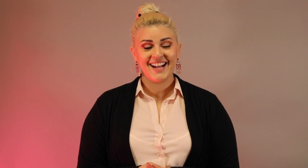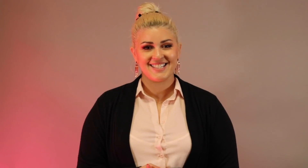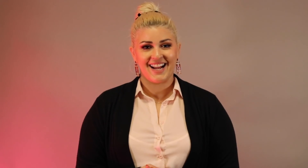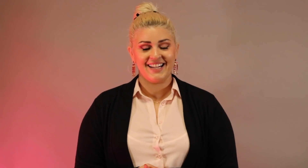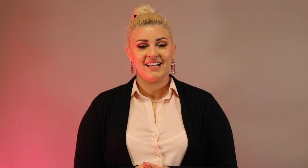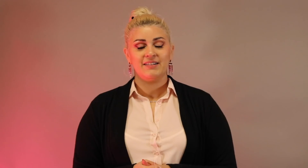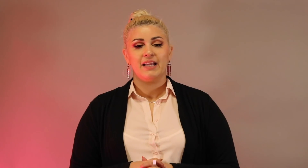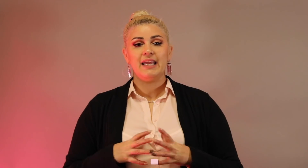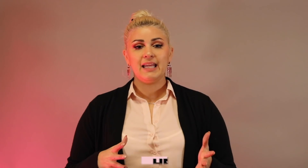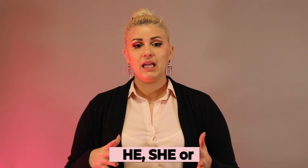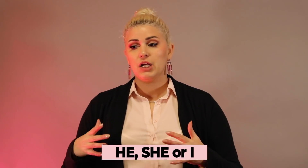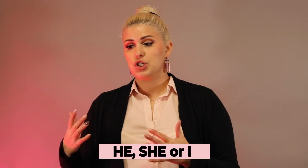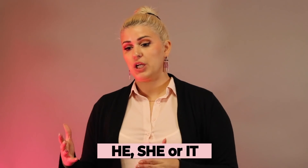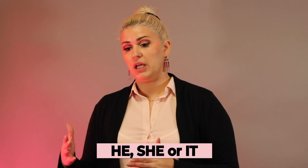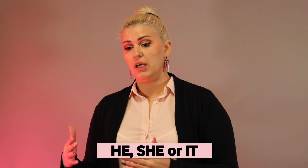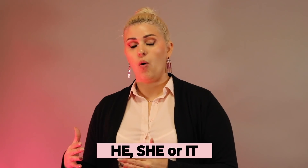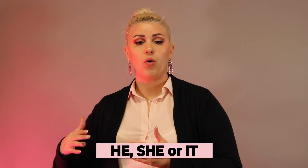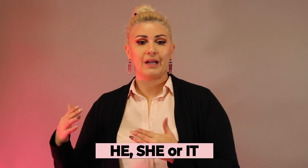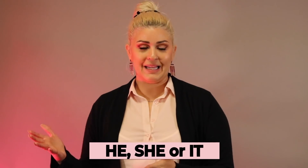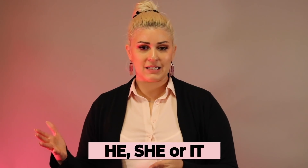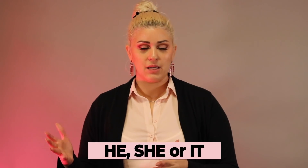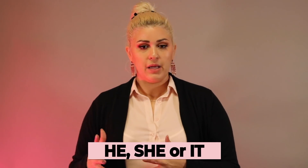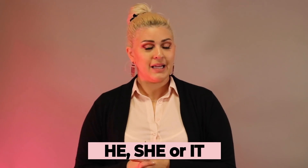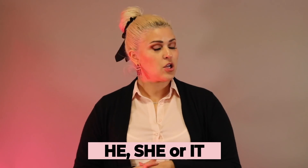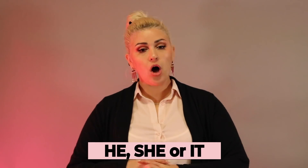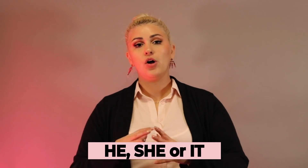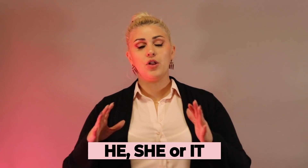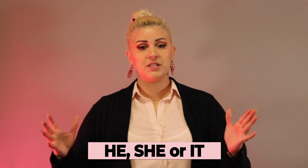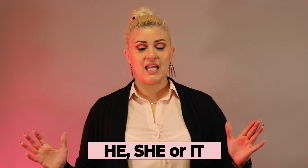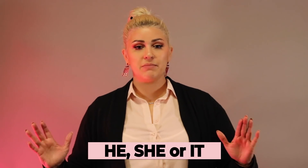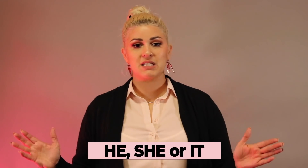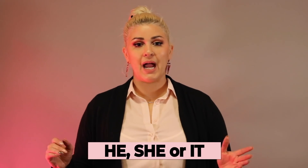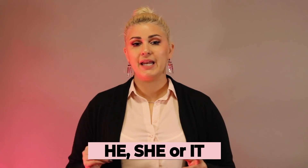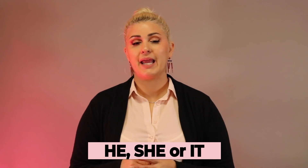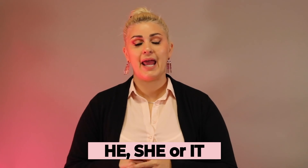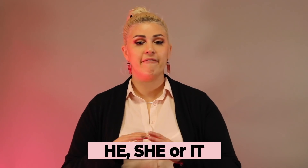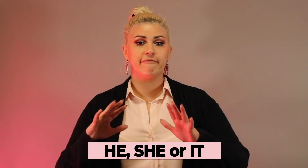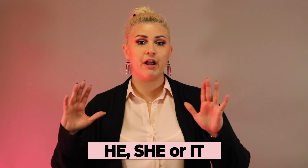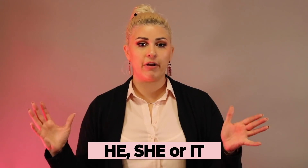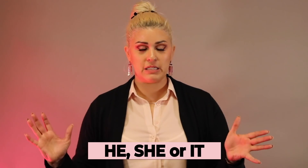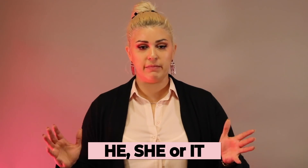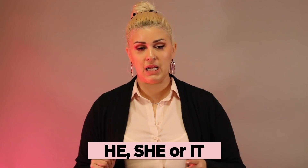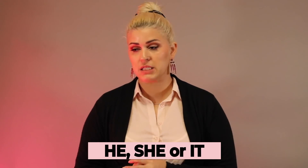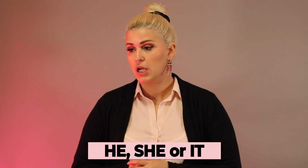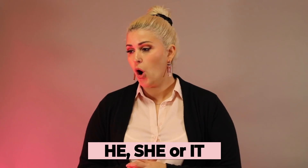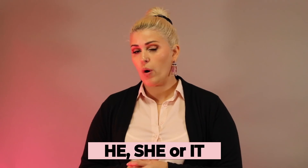The next sign he, she, or it. It's all the same sign and it can have various meanings.